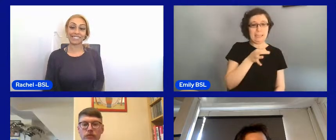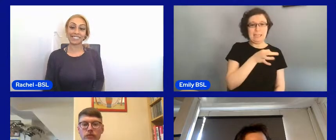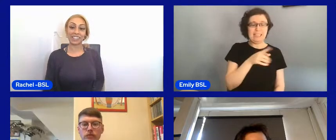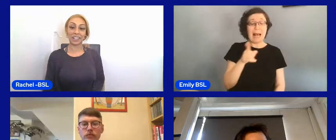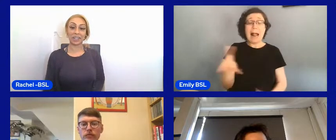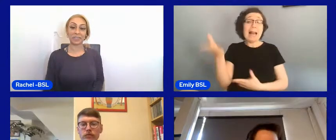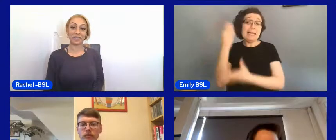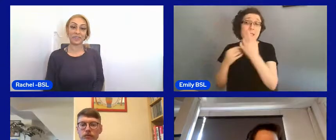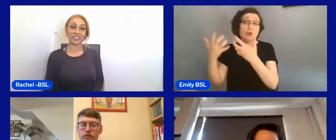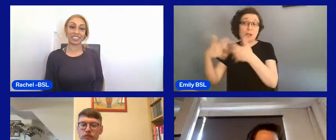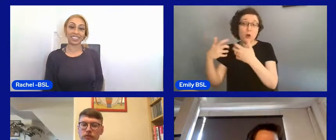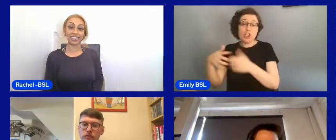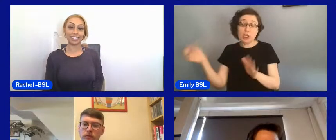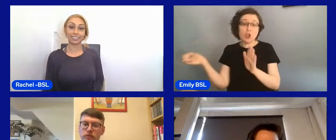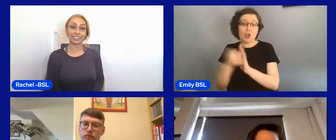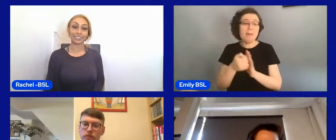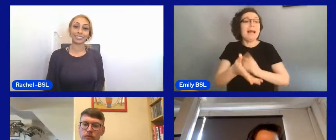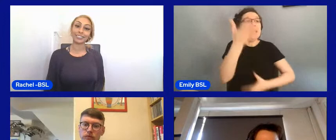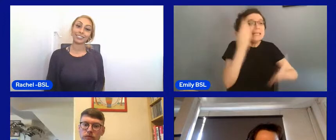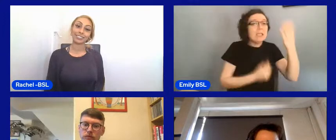stupid and listening to